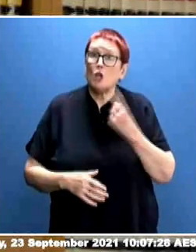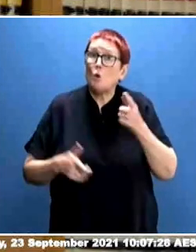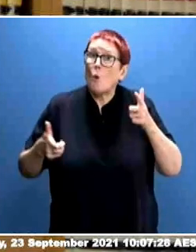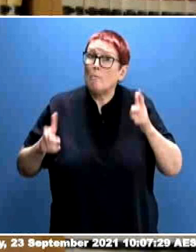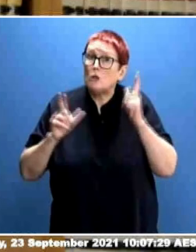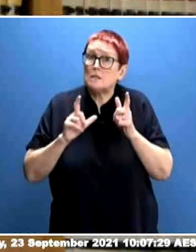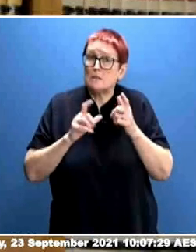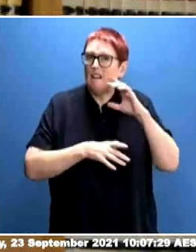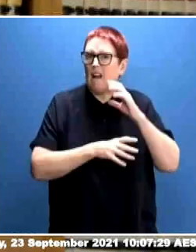That's correct.